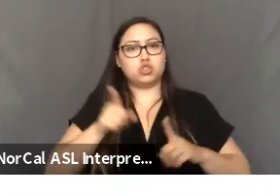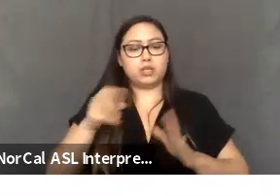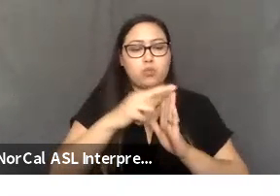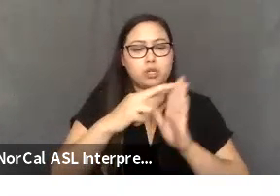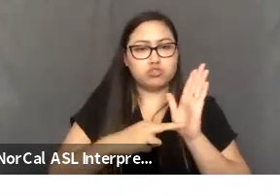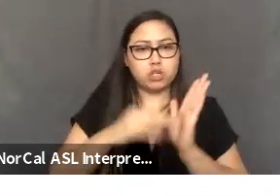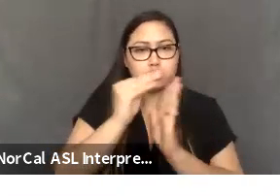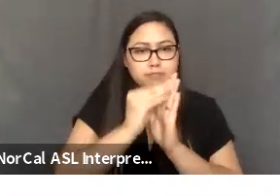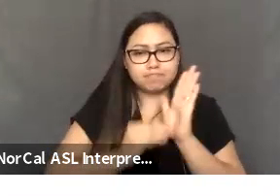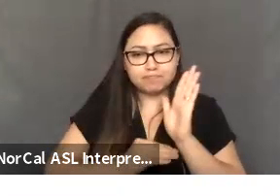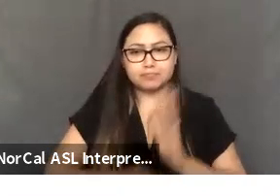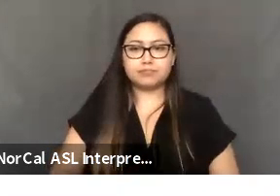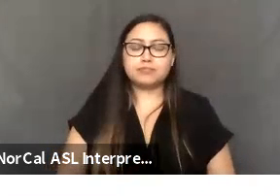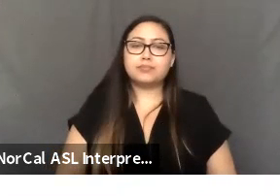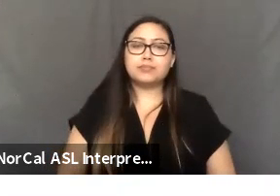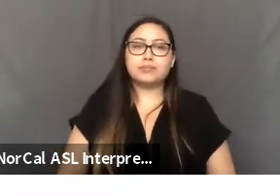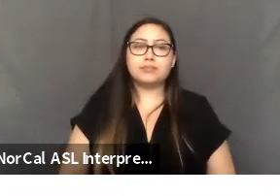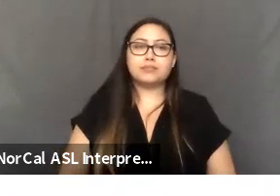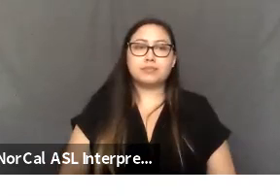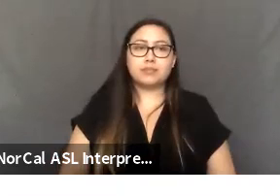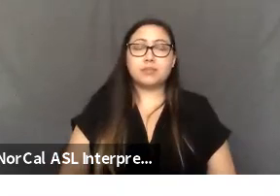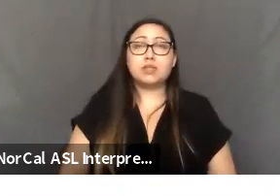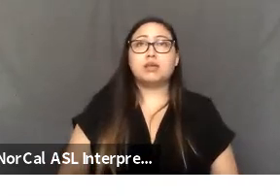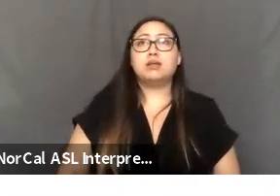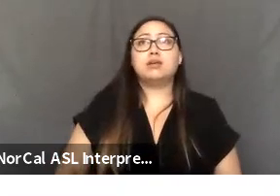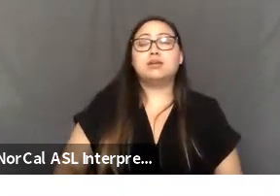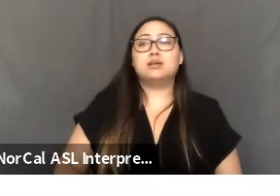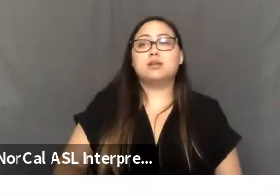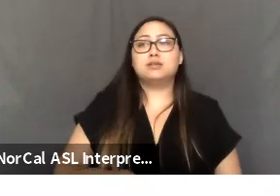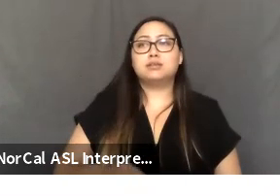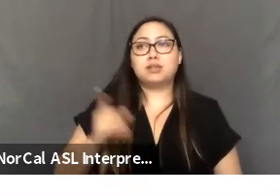something that is unique to them. They actually expect, then, for us to be much more involved in